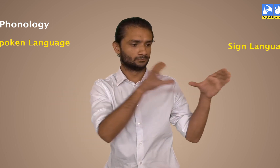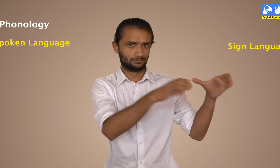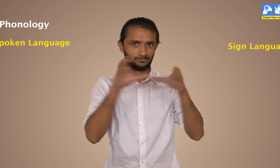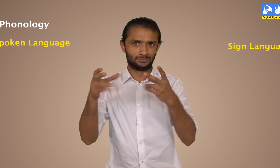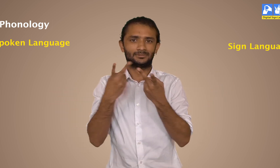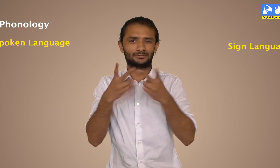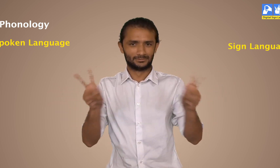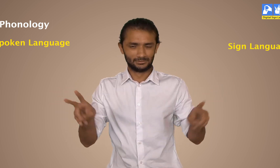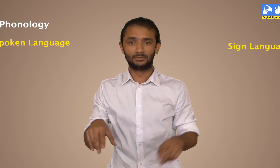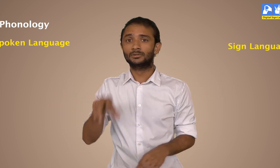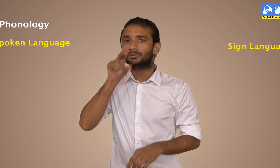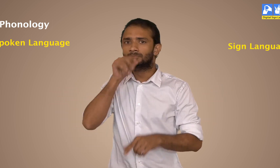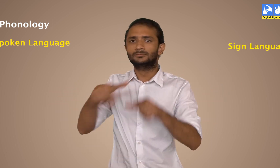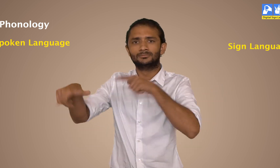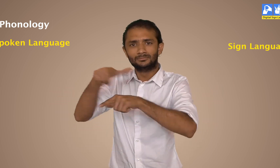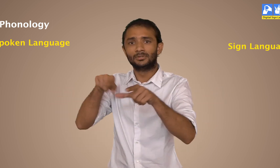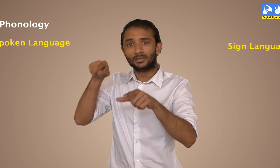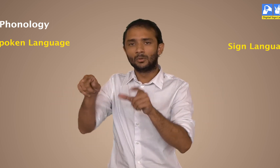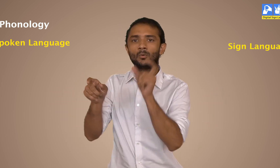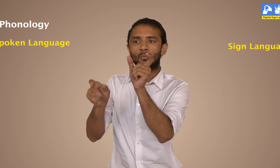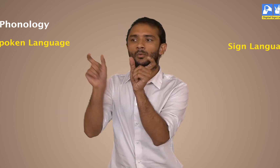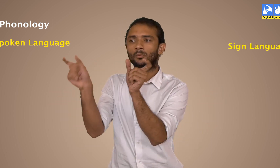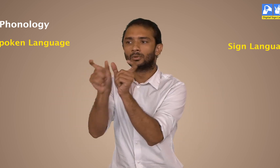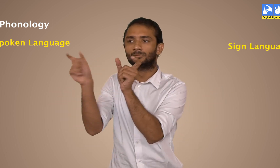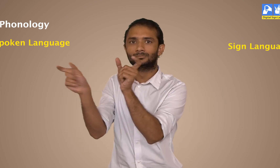A morpheme is the smallest Meaningful unit of a language.